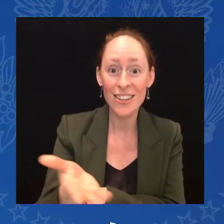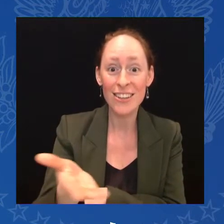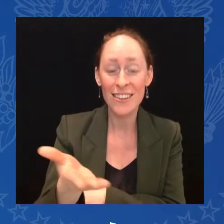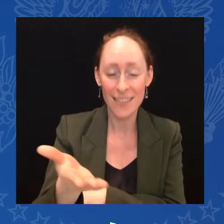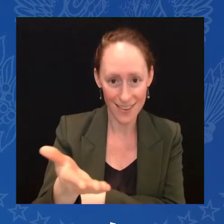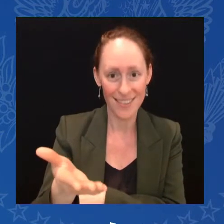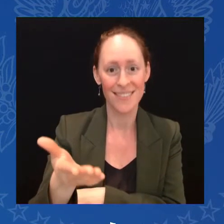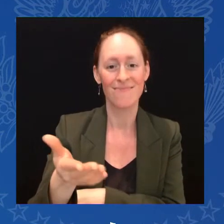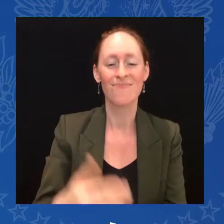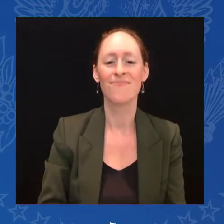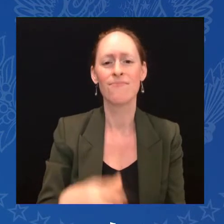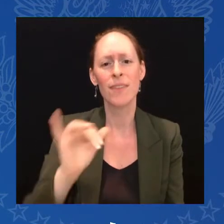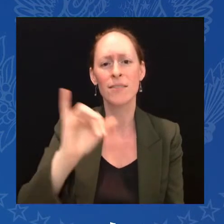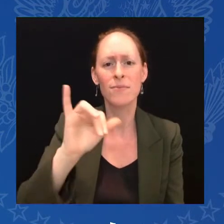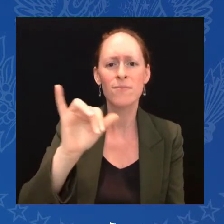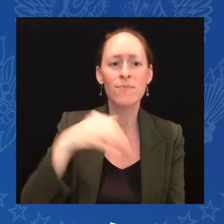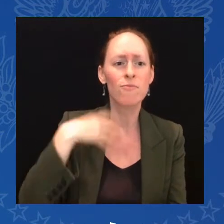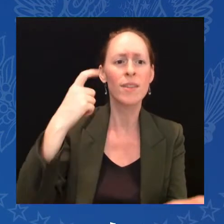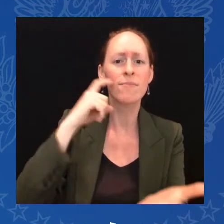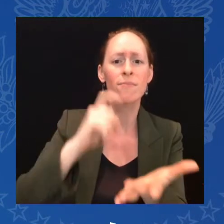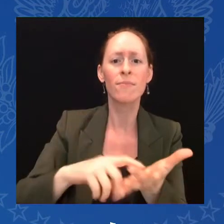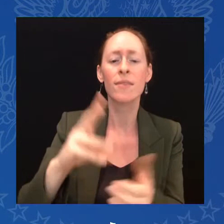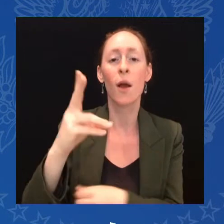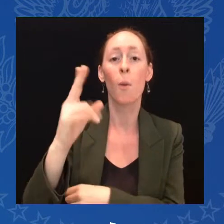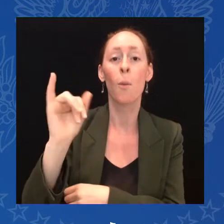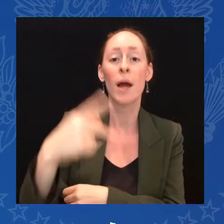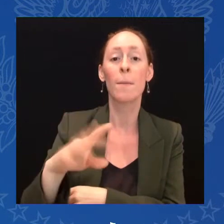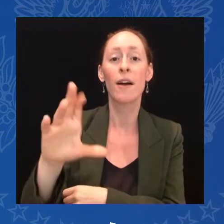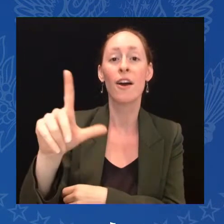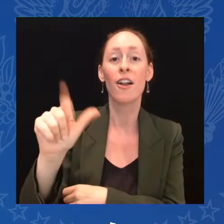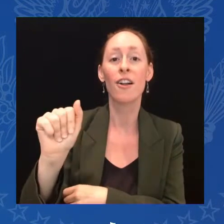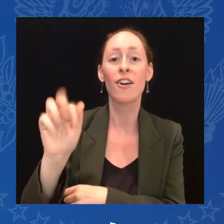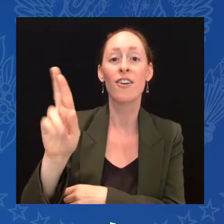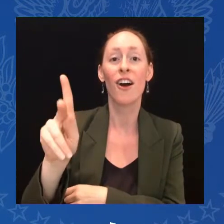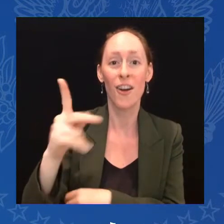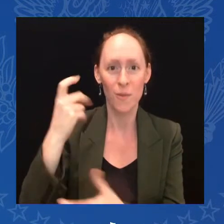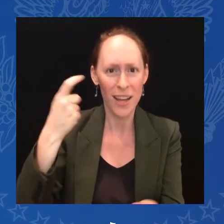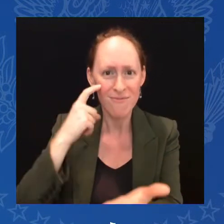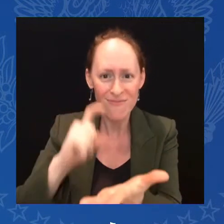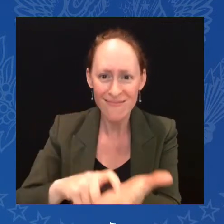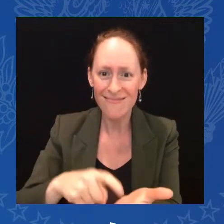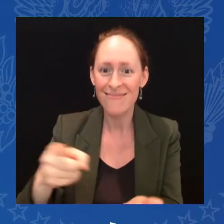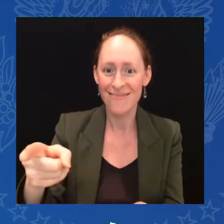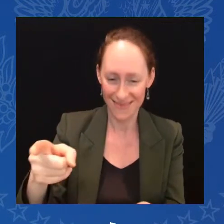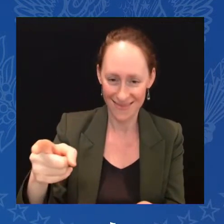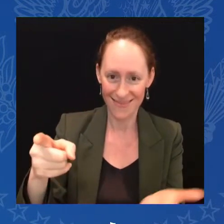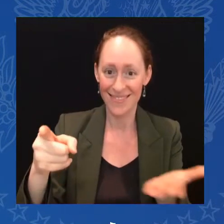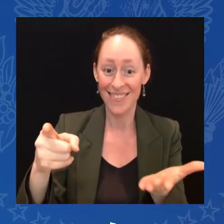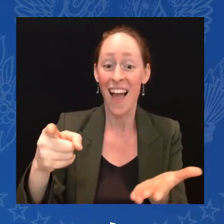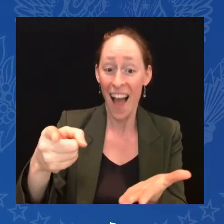I'm not sure she's here as well. But any rate -- Audience Member: Right here. The President: There you are. Okay. We're all set then.